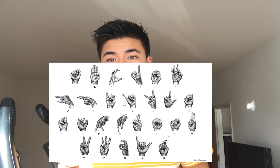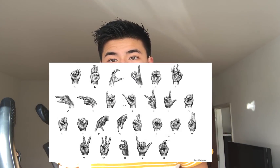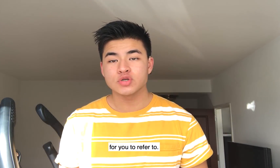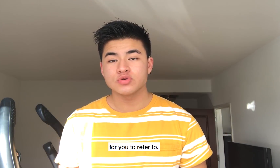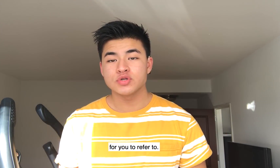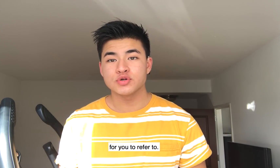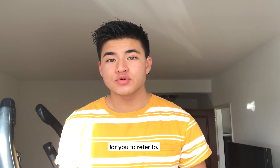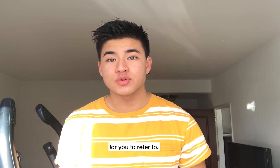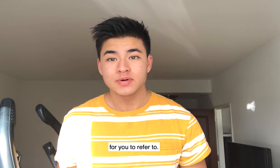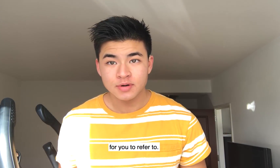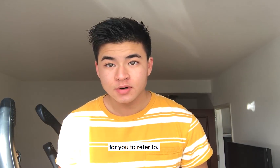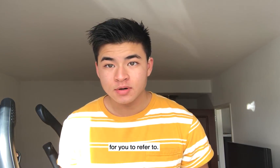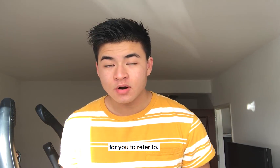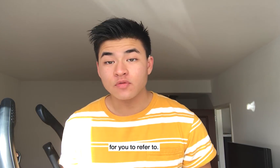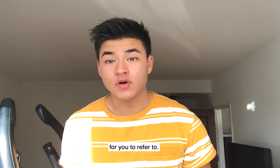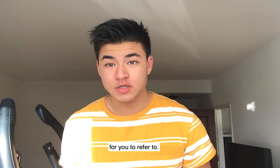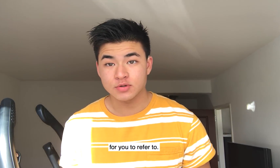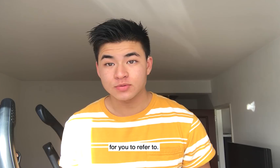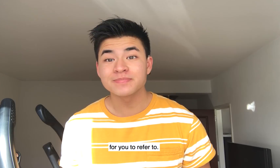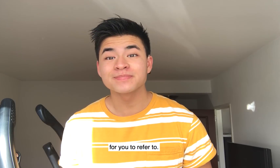For you to refer to ah